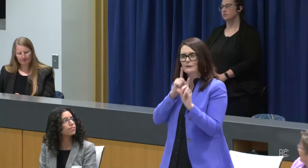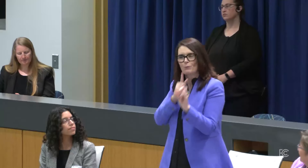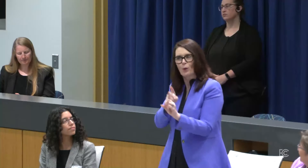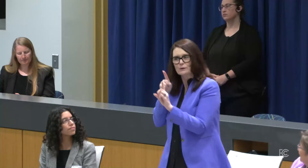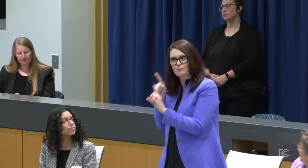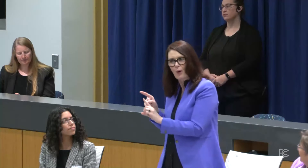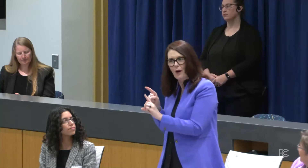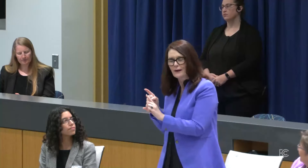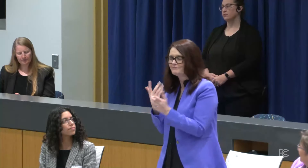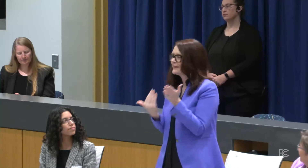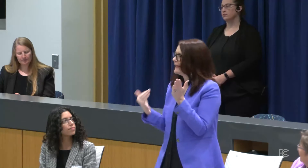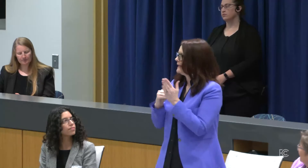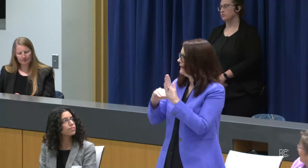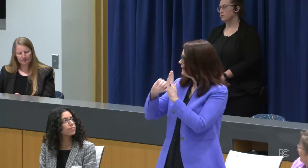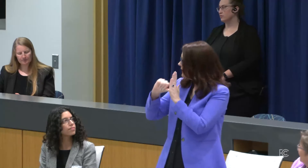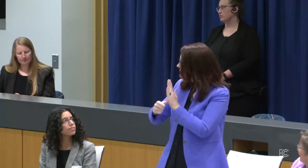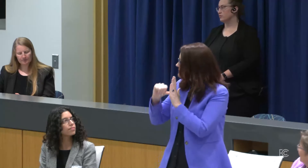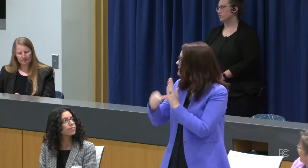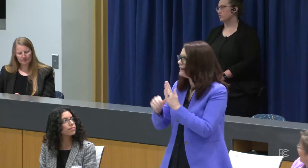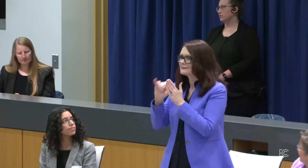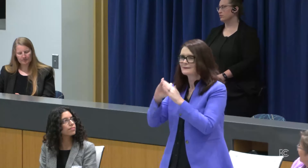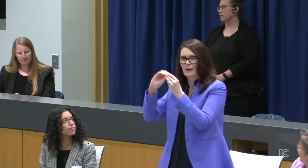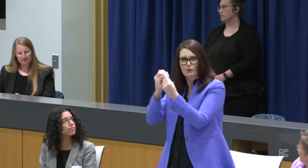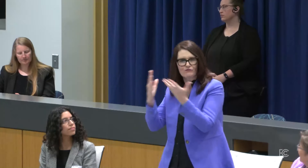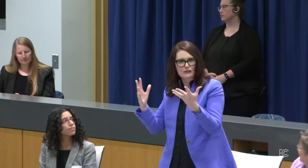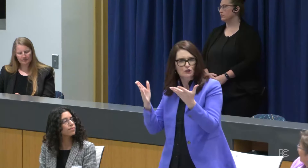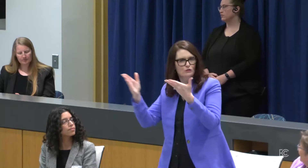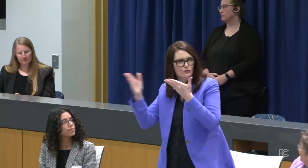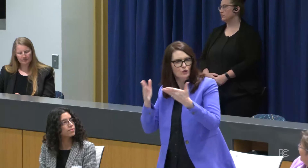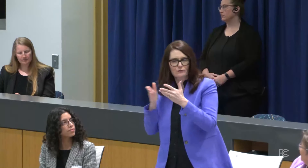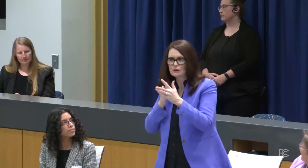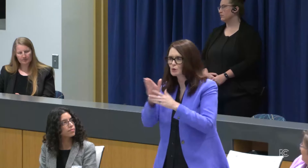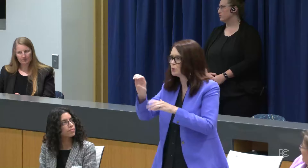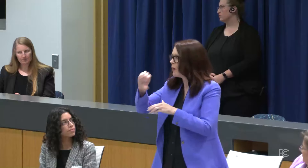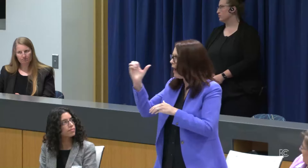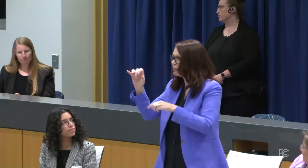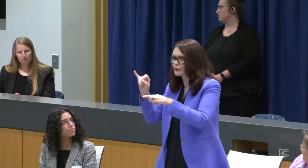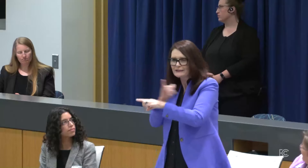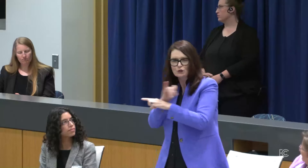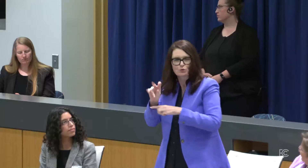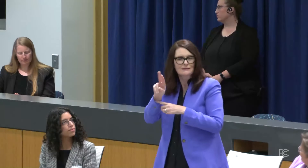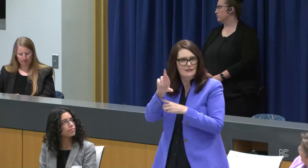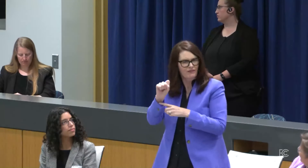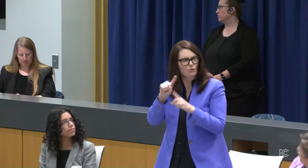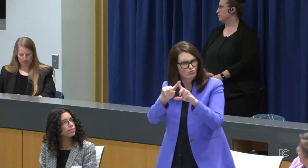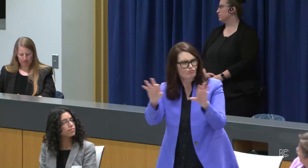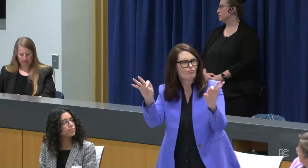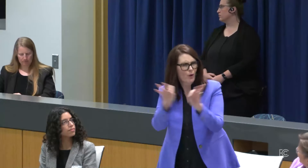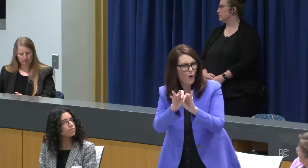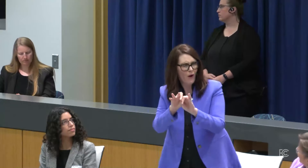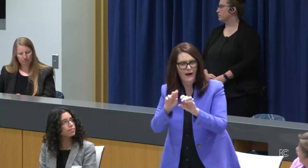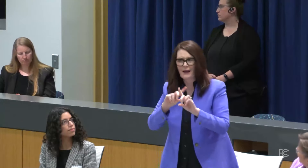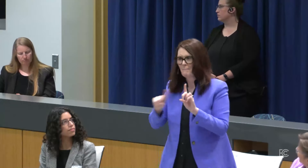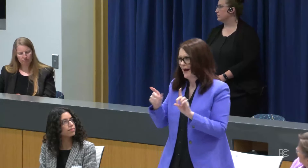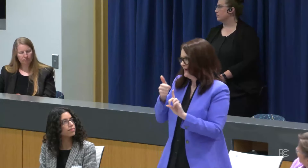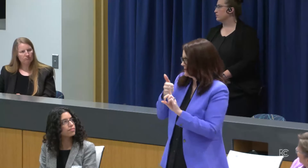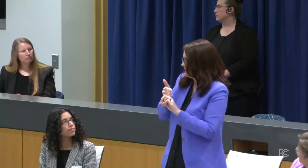SOLVE THAT ISSUE AND GO INTO GREAT DETAIL AND SIGN THE CONCEPTS USING AMERICAN SIGN LANGUAGE, NOT RELYING ON ENGLISH TEXT. AND THAT'S IMPORTANT.